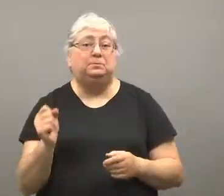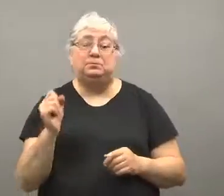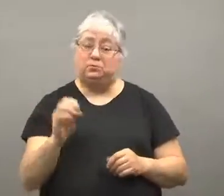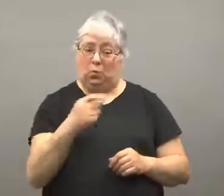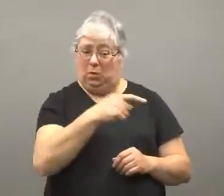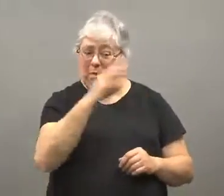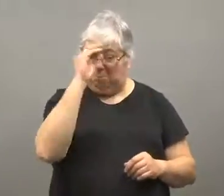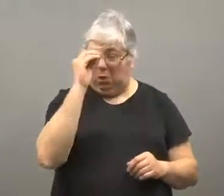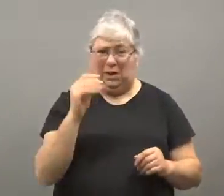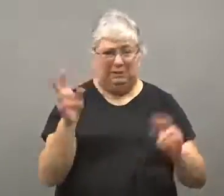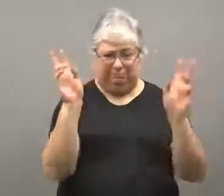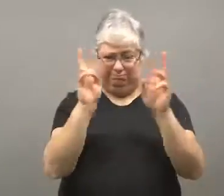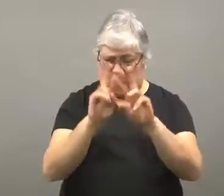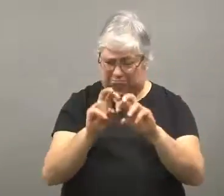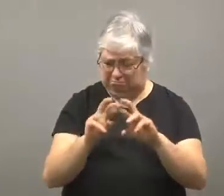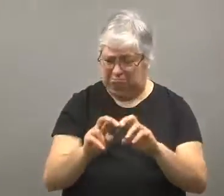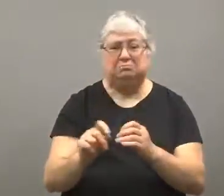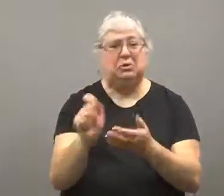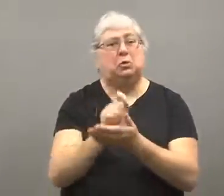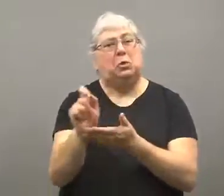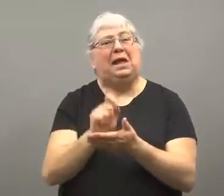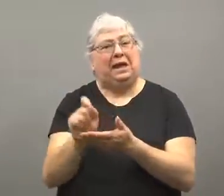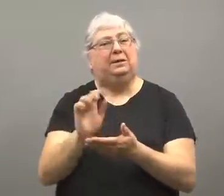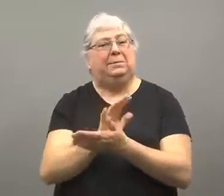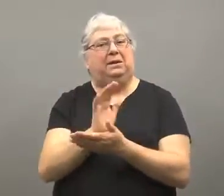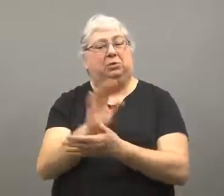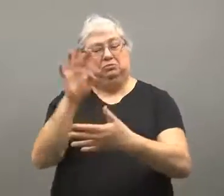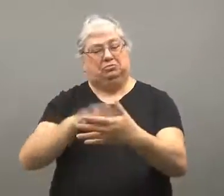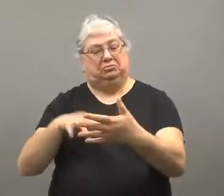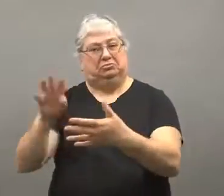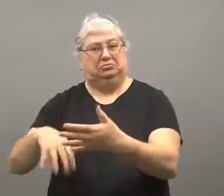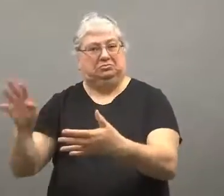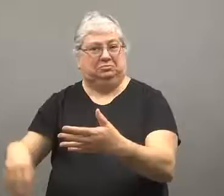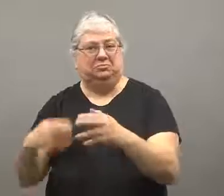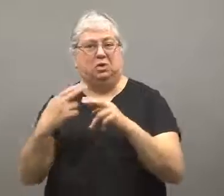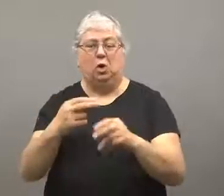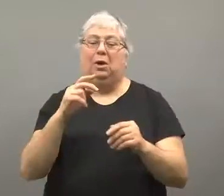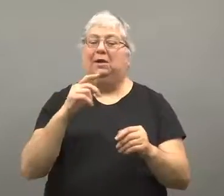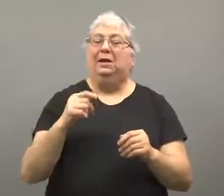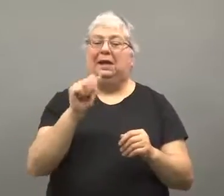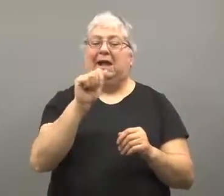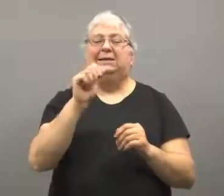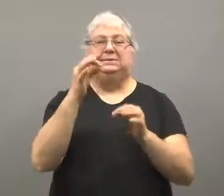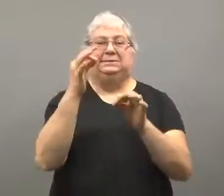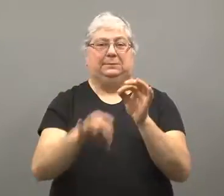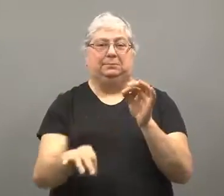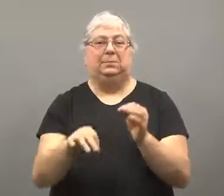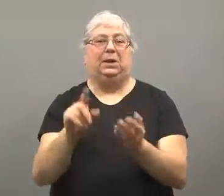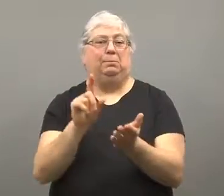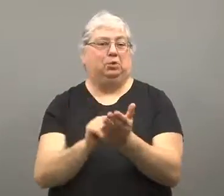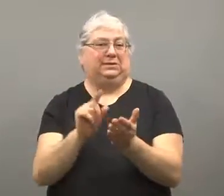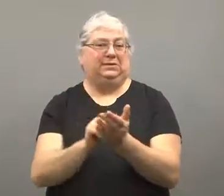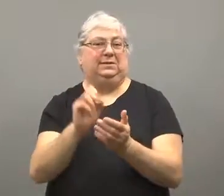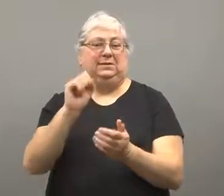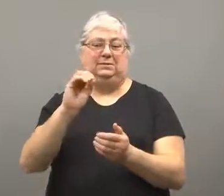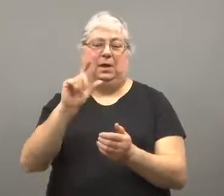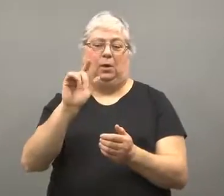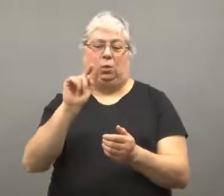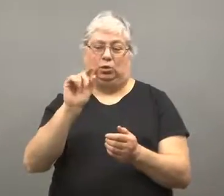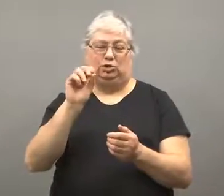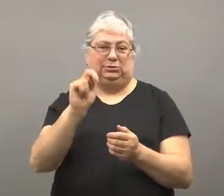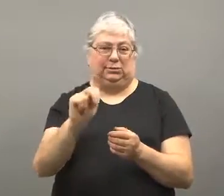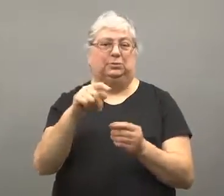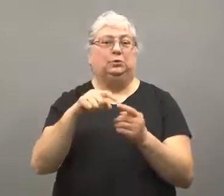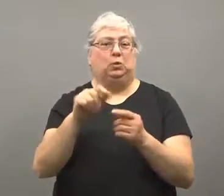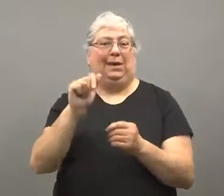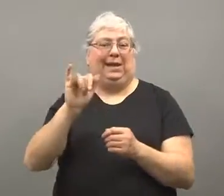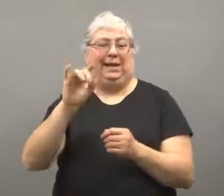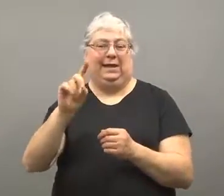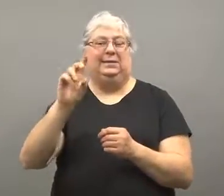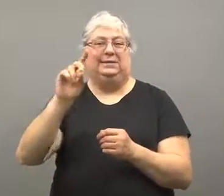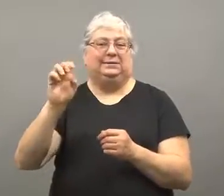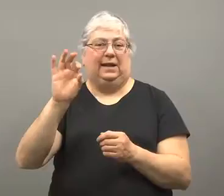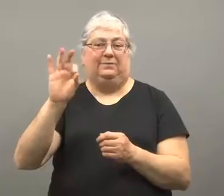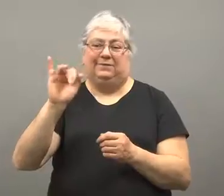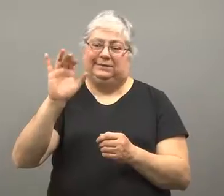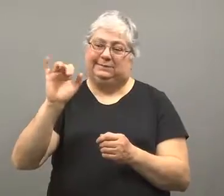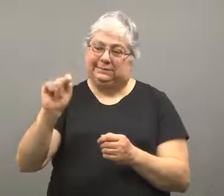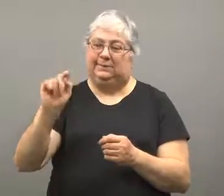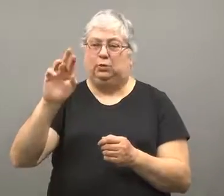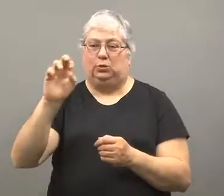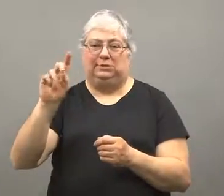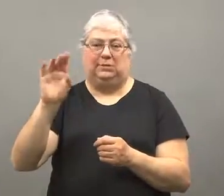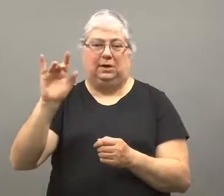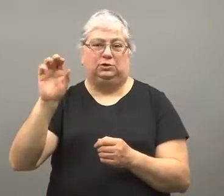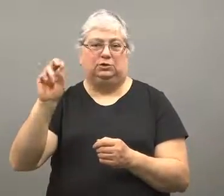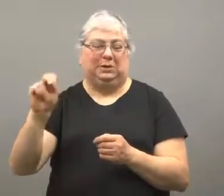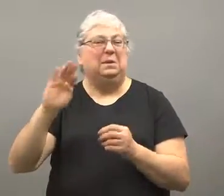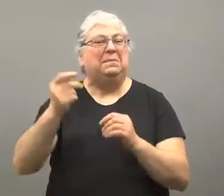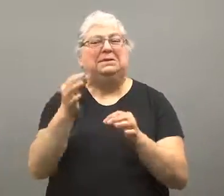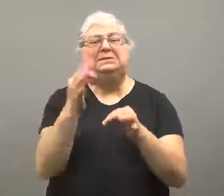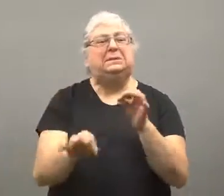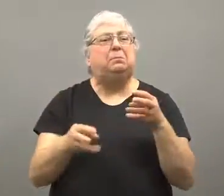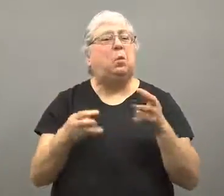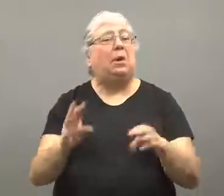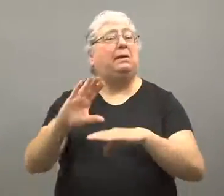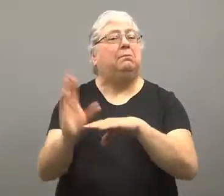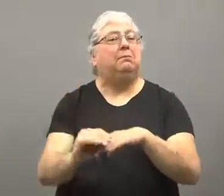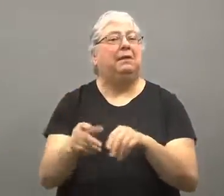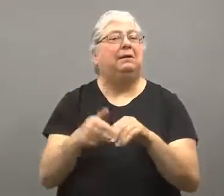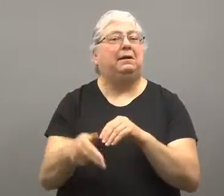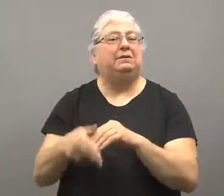This boy wrote out a paper, "A Simple Printing Solution to Aid Deficit Reduction."